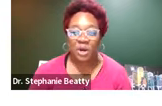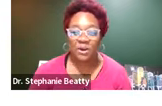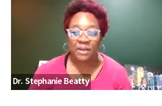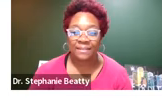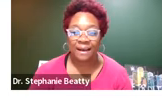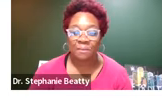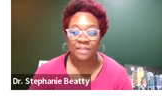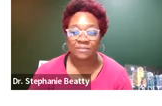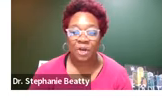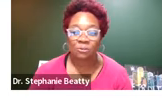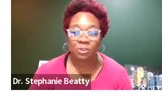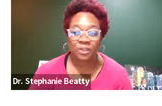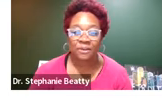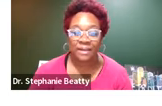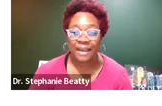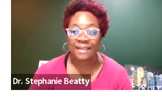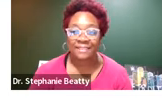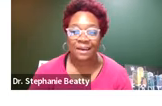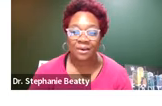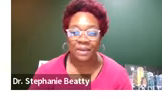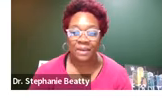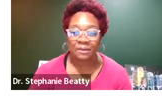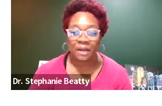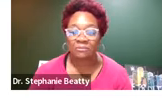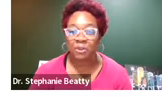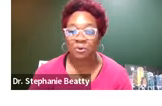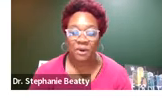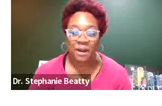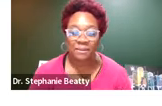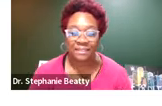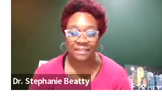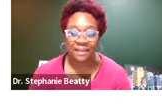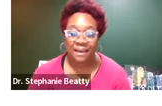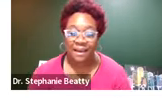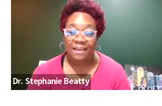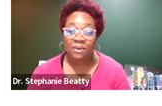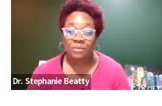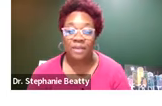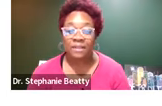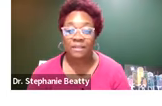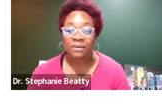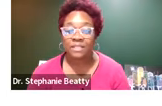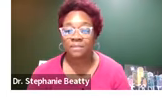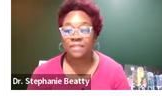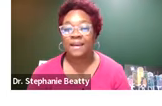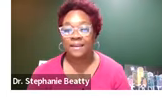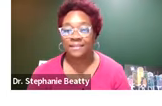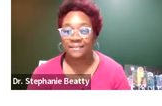regarding Deaf culture and ASL that kind of float around, and then we'll be learning some signs.